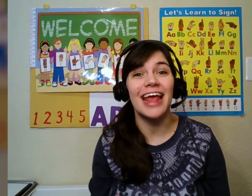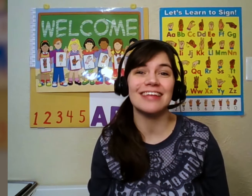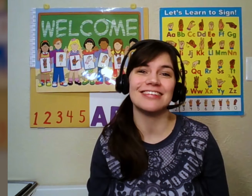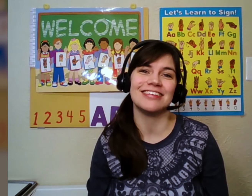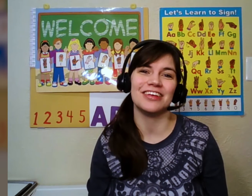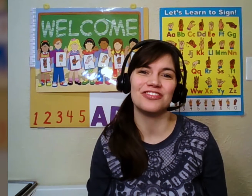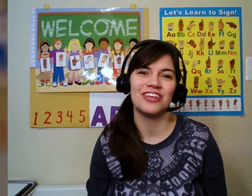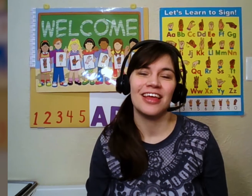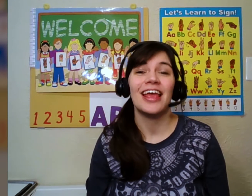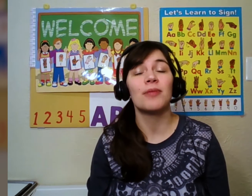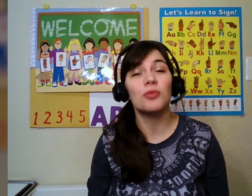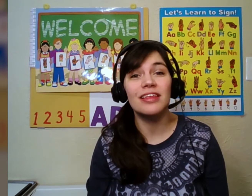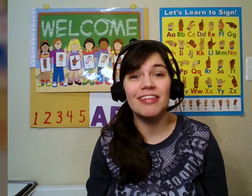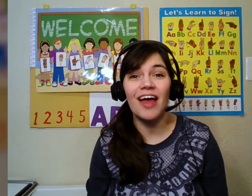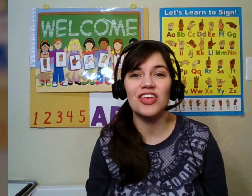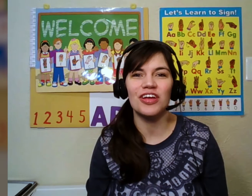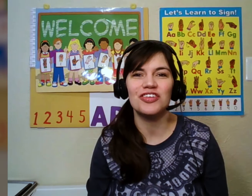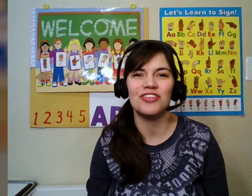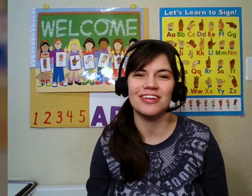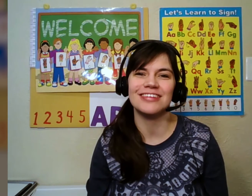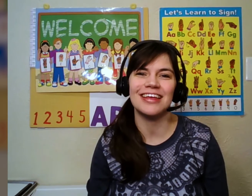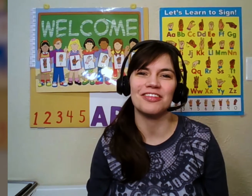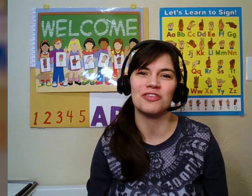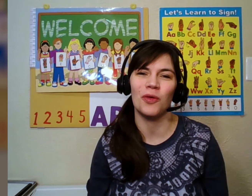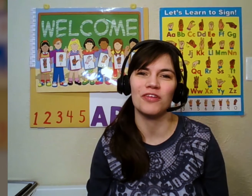study and to teach, and I'm really glad that you're interested in taking this